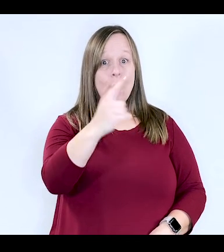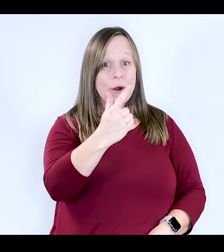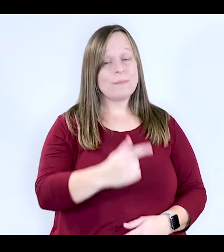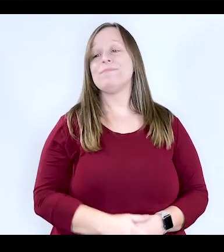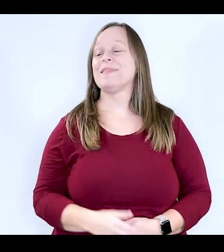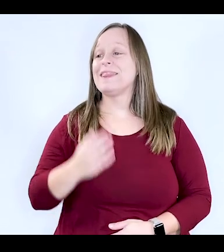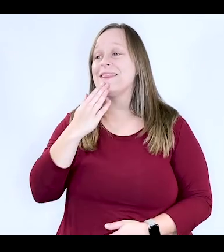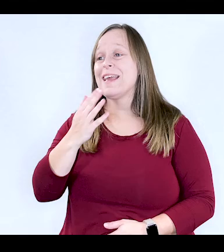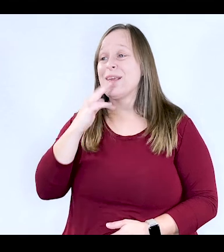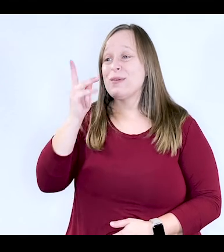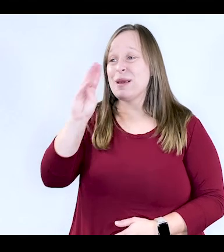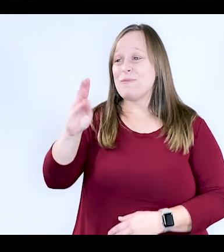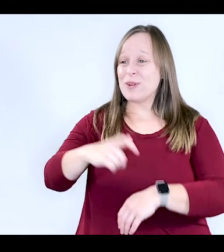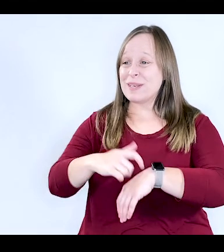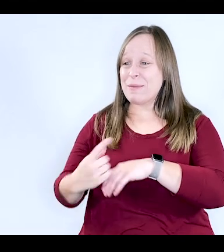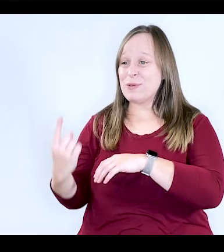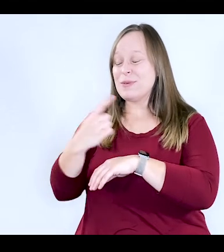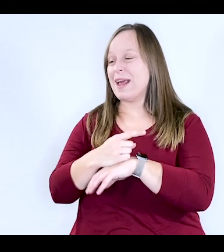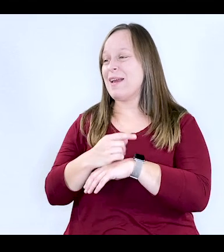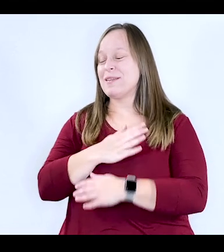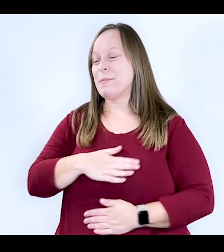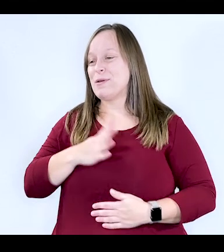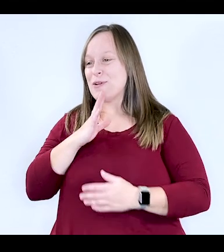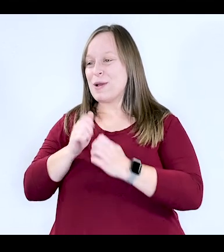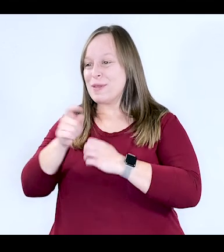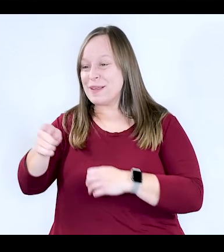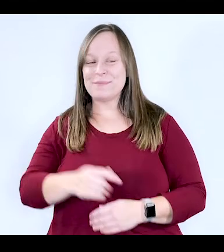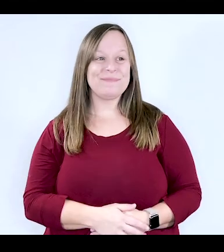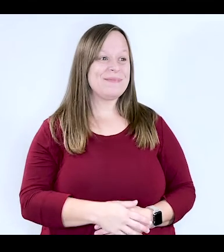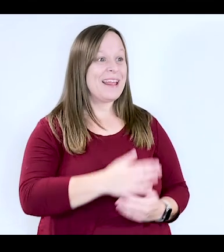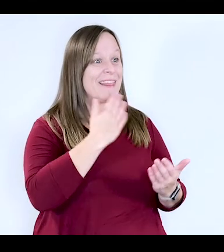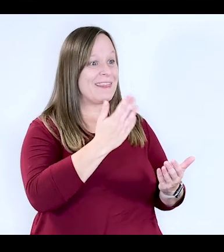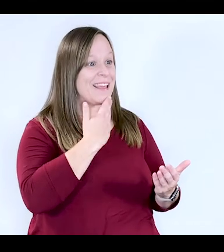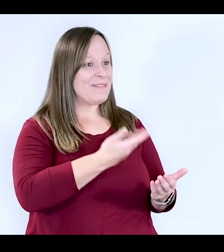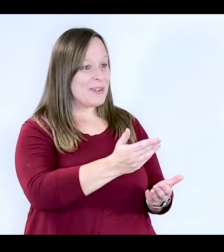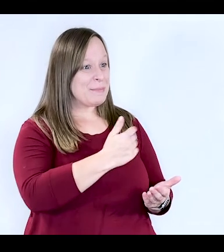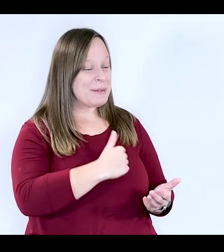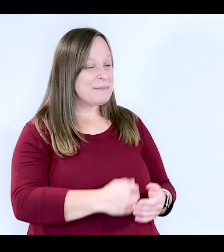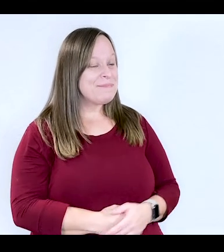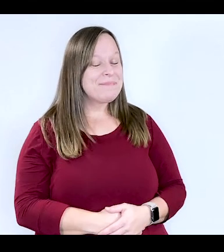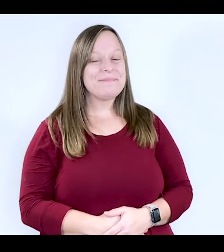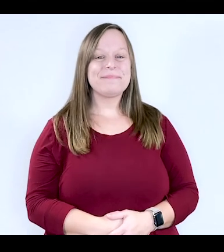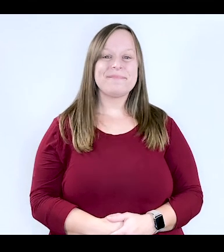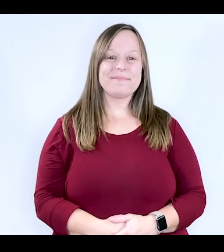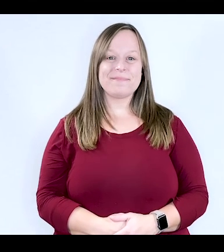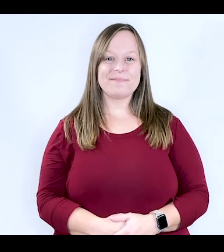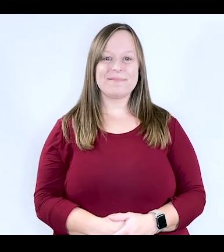Kim, thank you so much for your time today. It was a pleasure talking with you. Thanks very much Katrin.